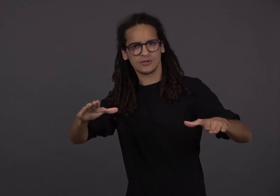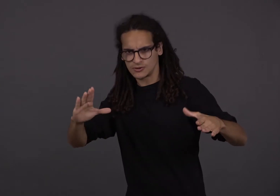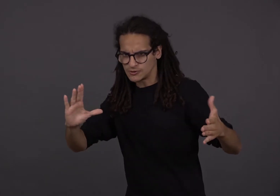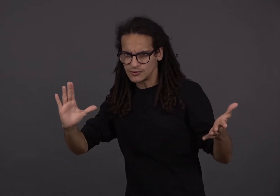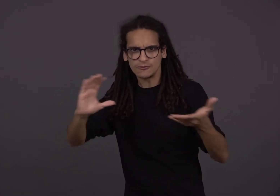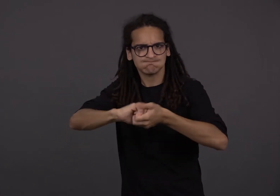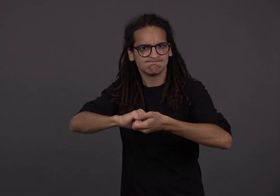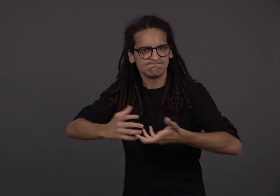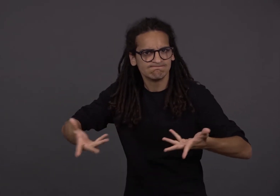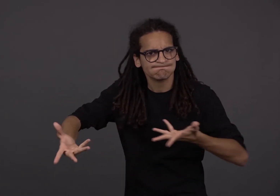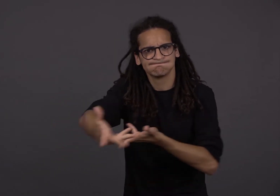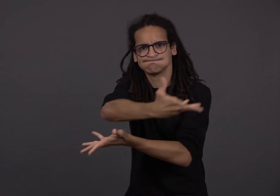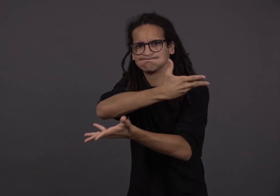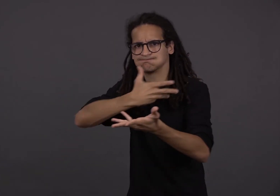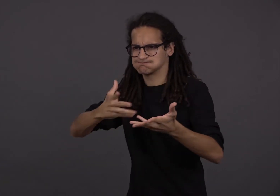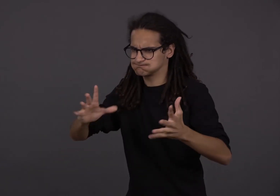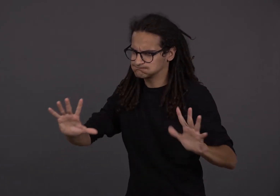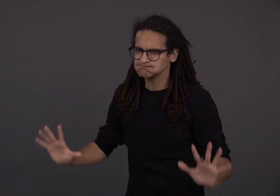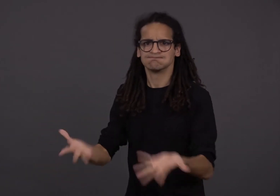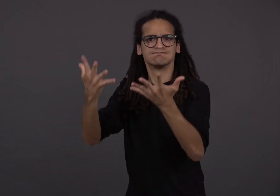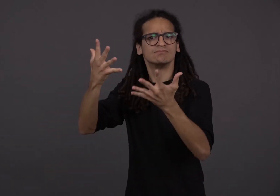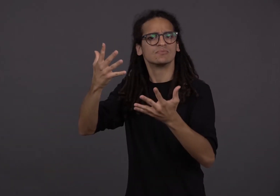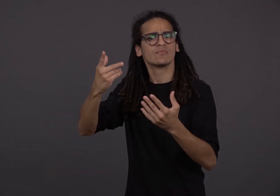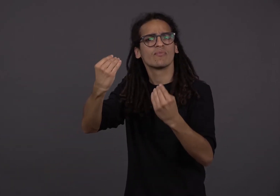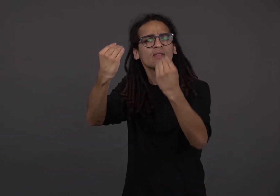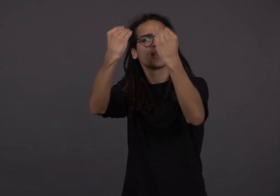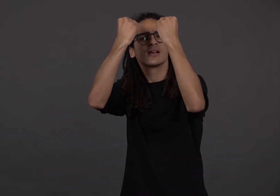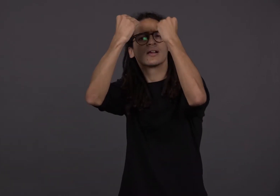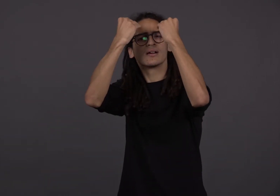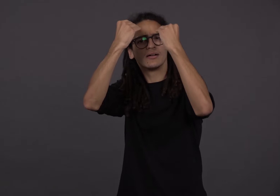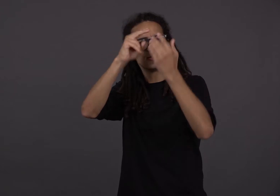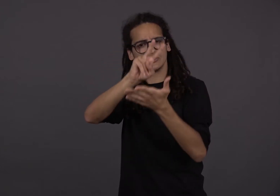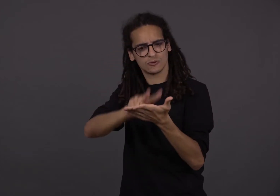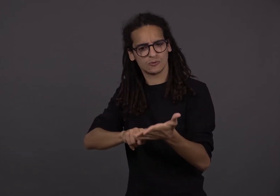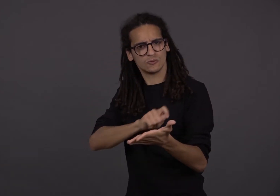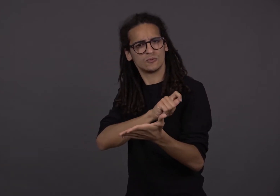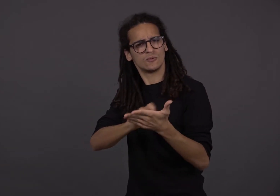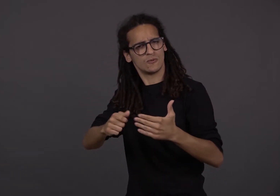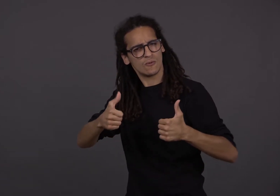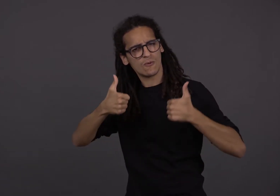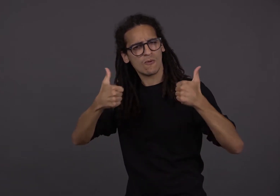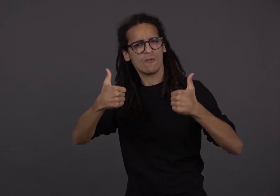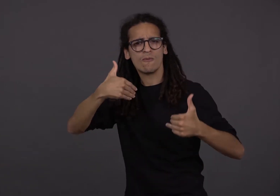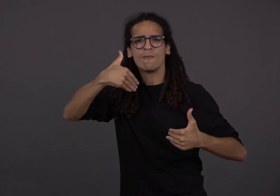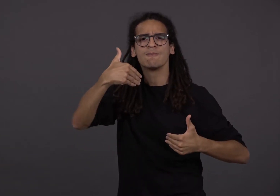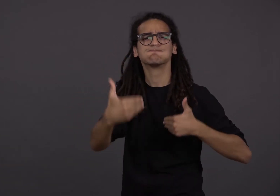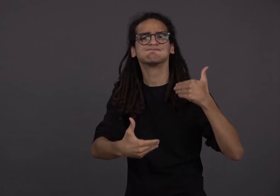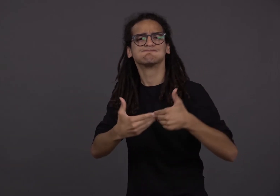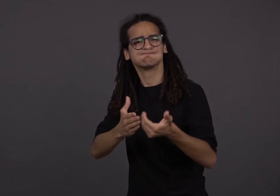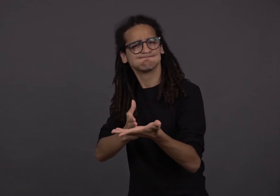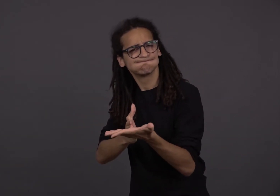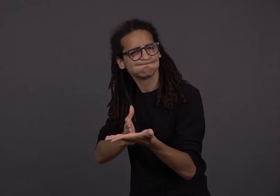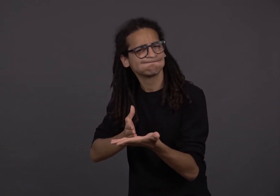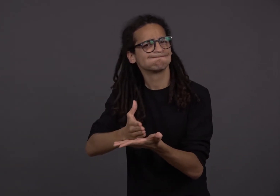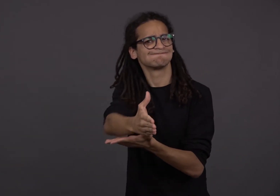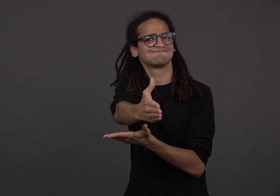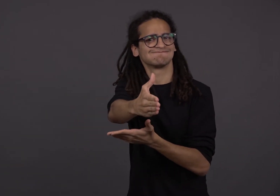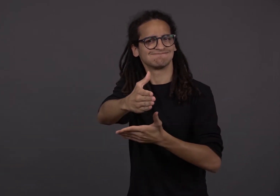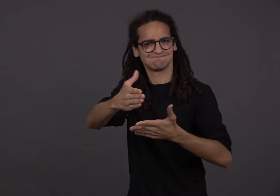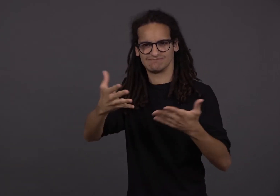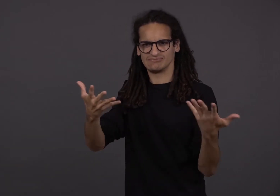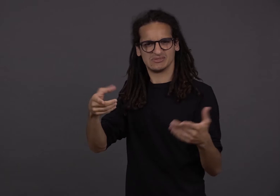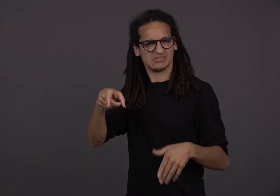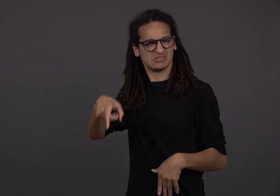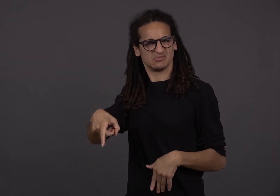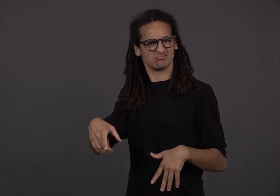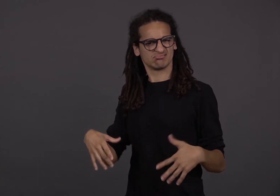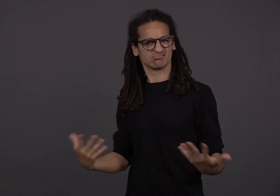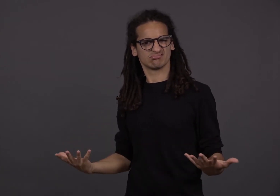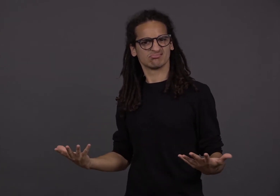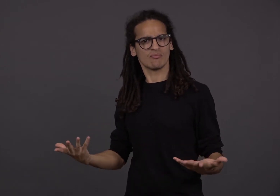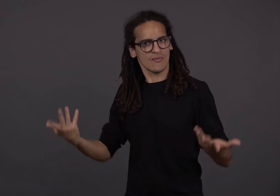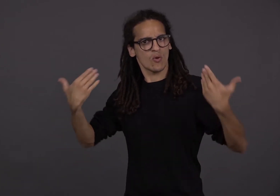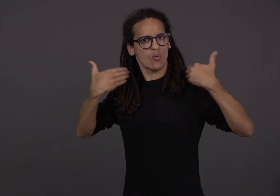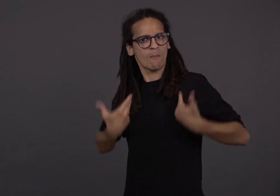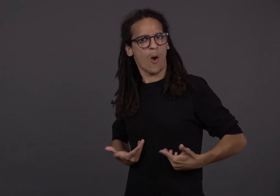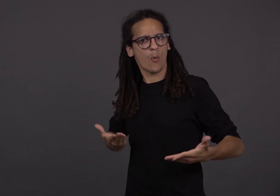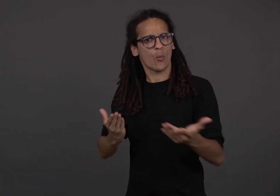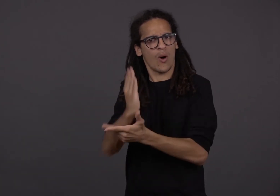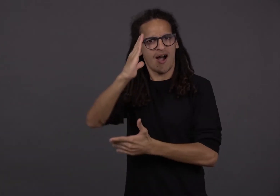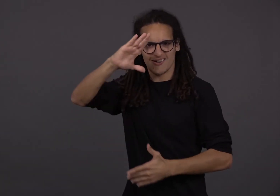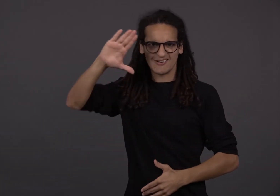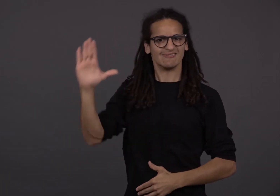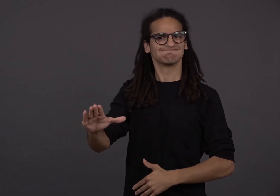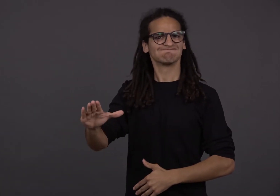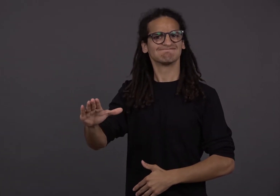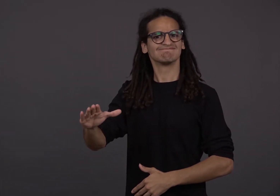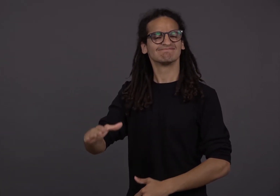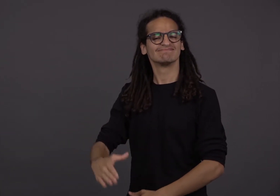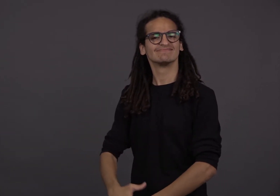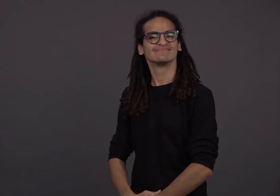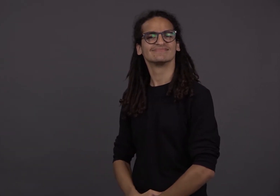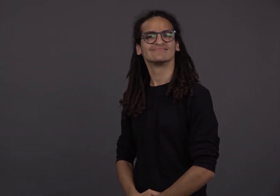and ensure that deaf children have access to literacy and education, a fundamental human right.”